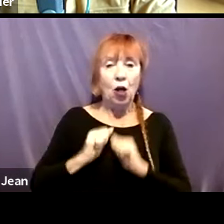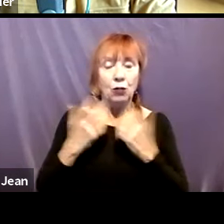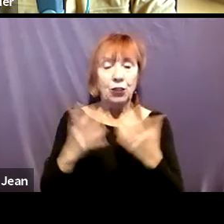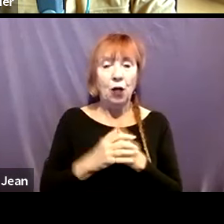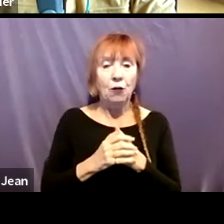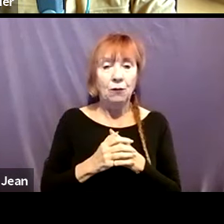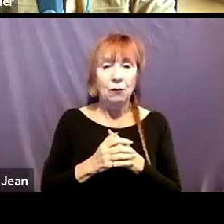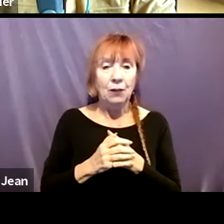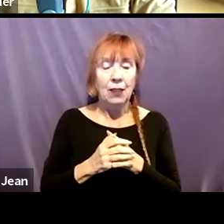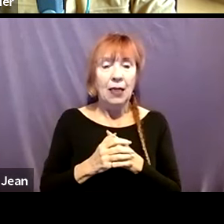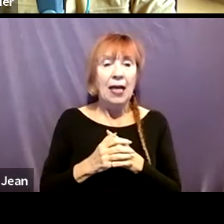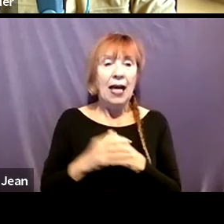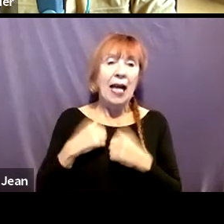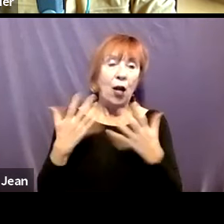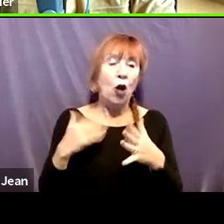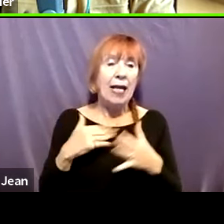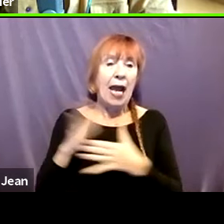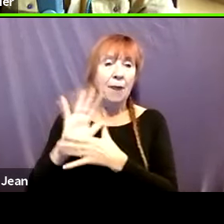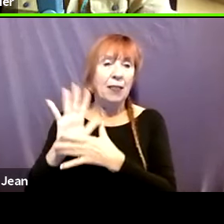because I already had the script. Nice.